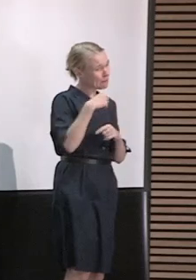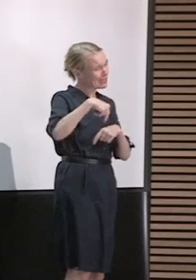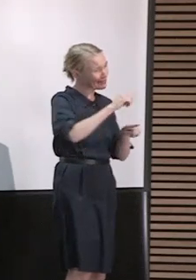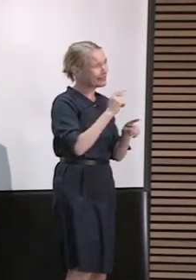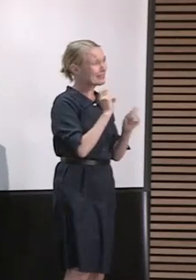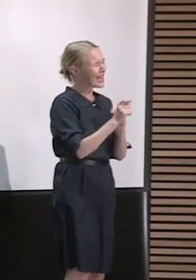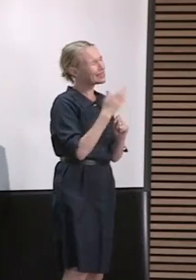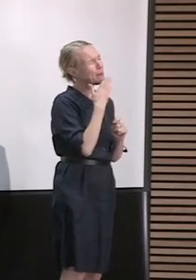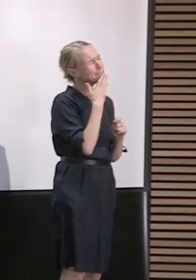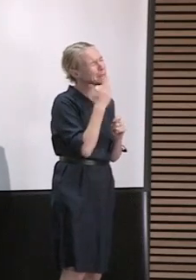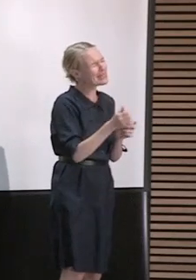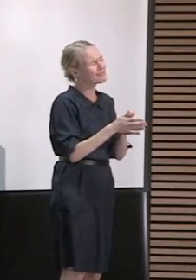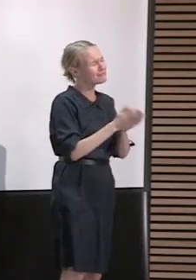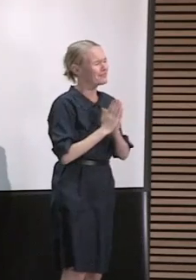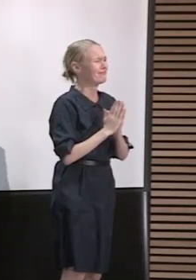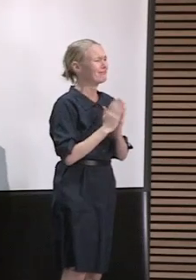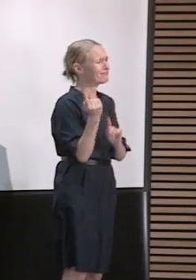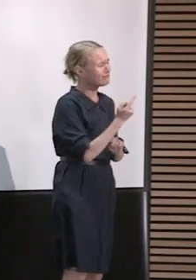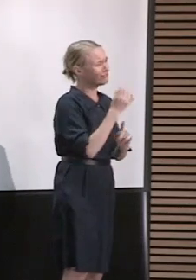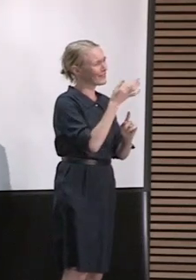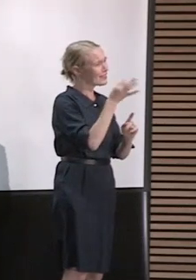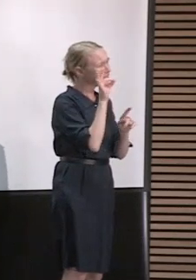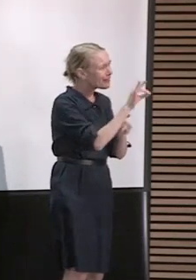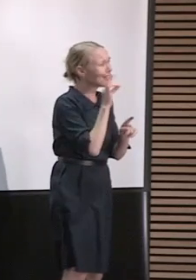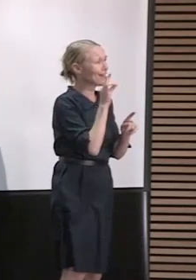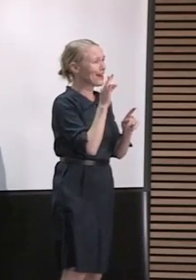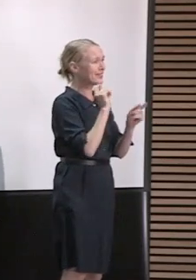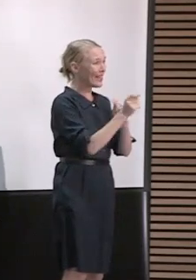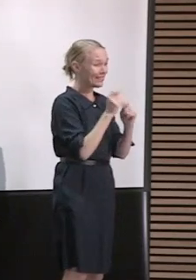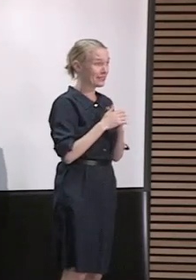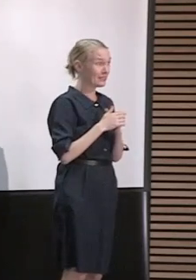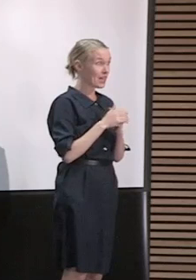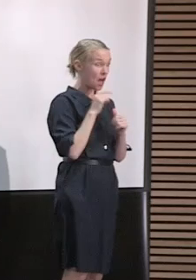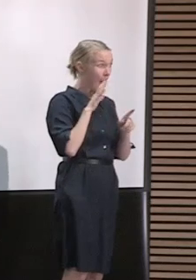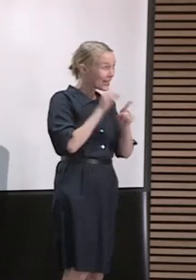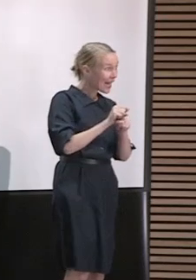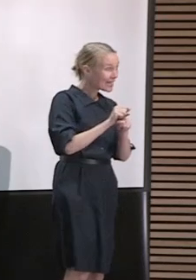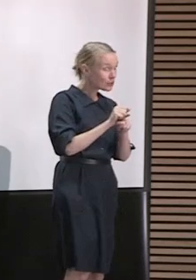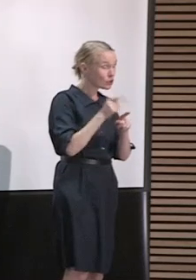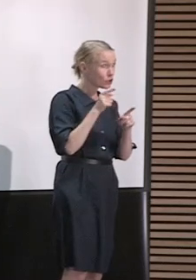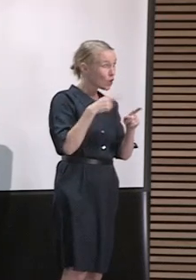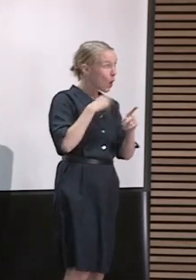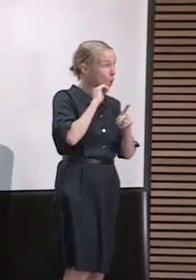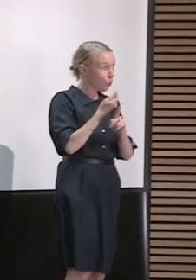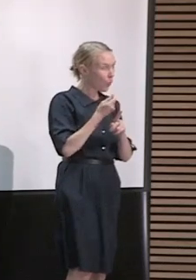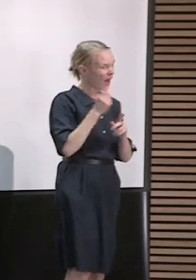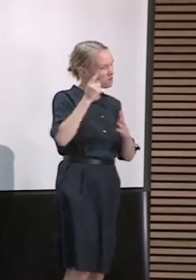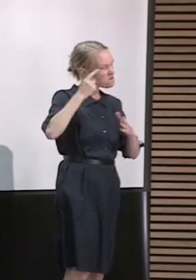if you are asked to get a test or you're in that group that's at greater risk, please get the test. We won't use that